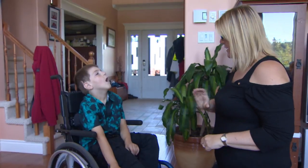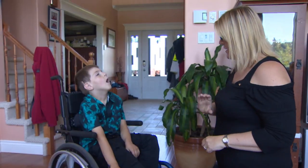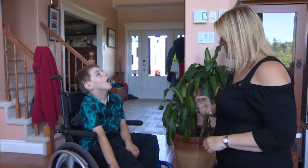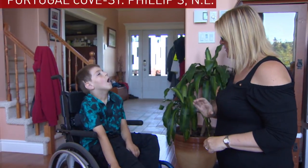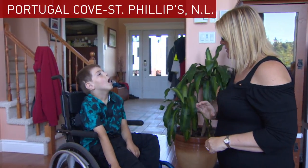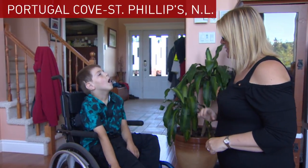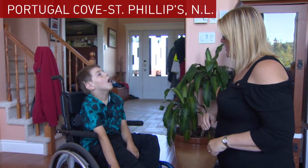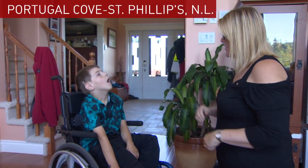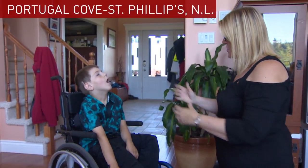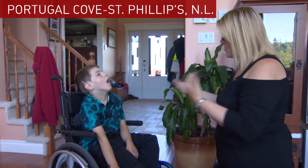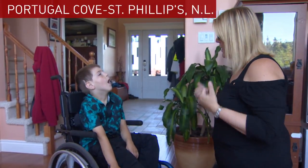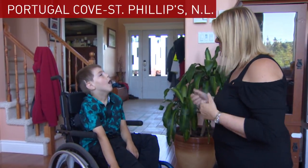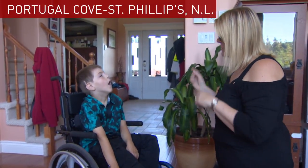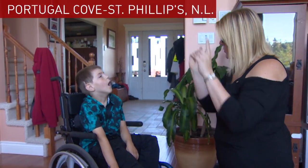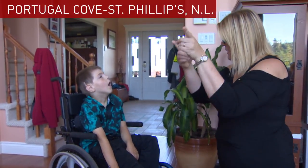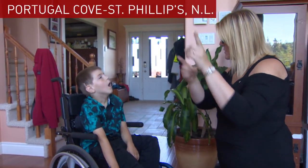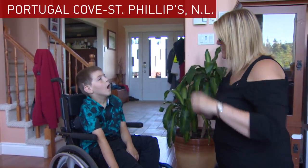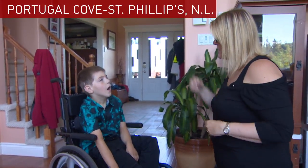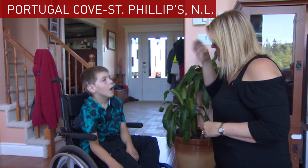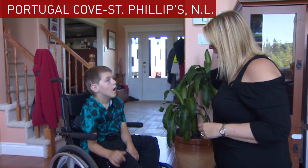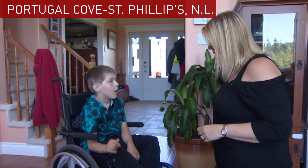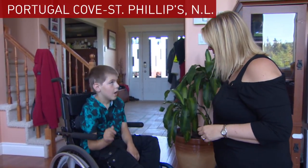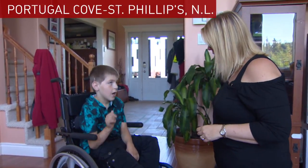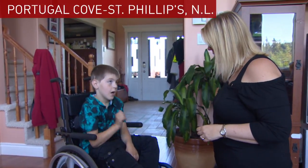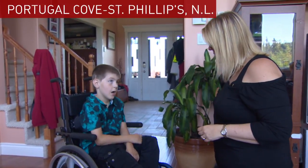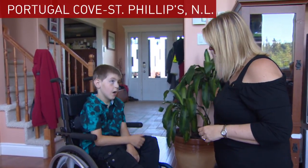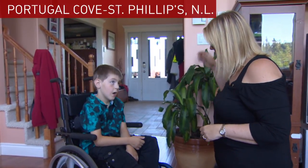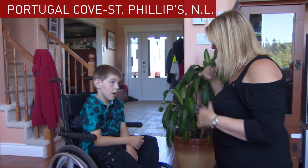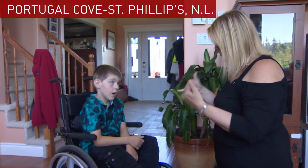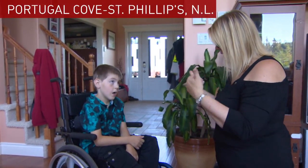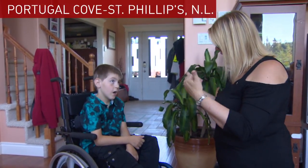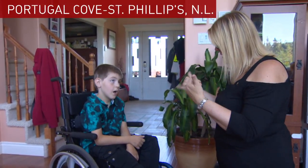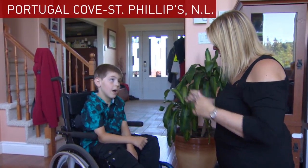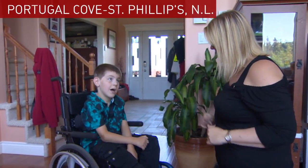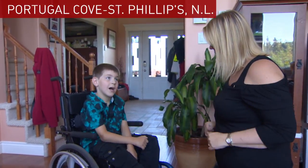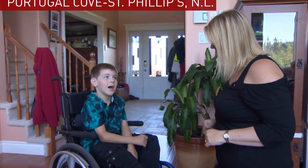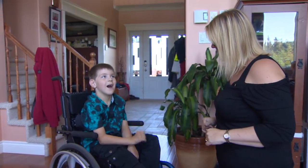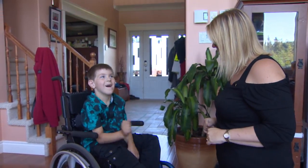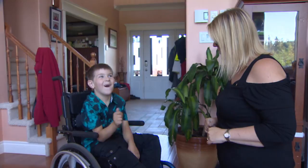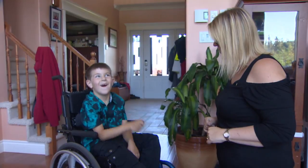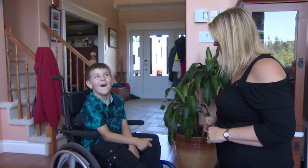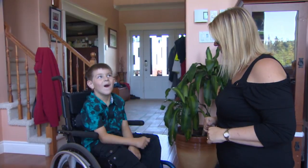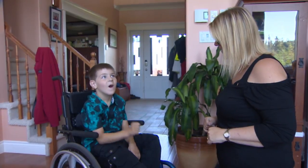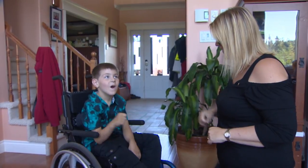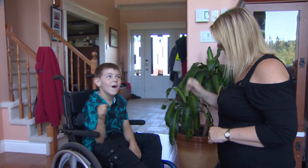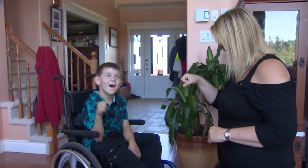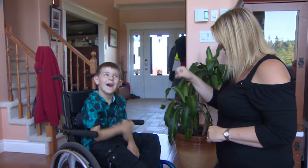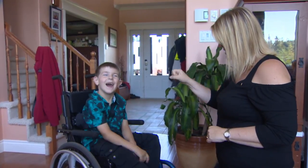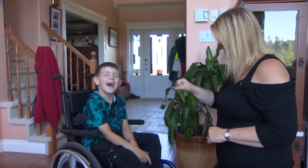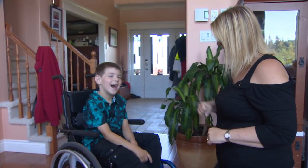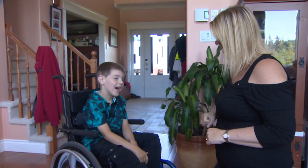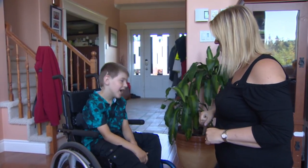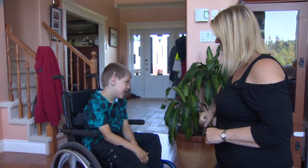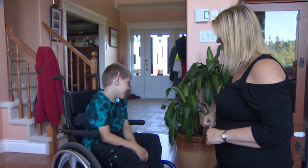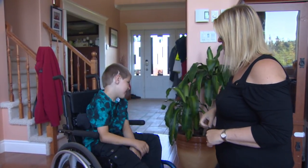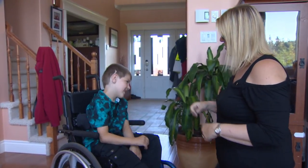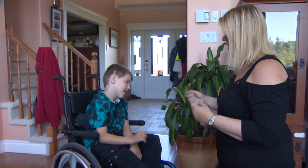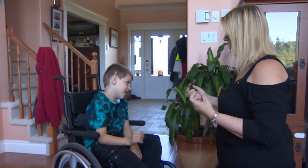Carter, do you want to go outside and play? Reporter: When six-year-old Carter Churchill